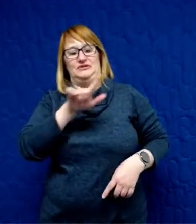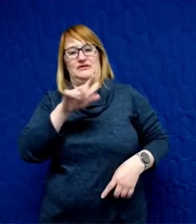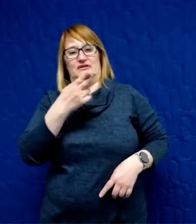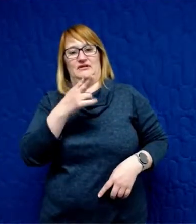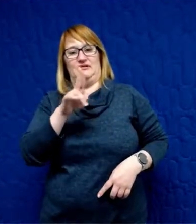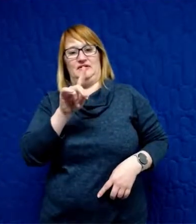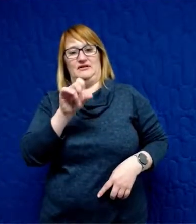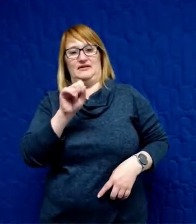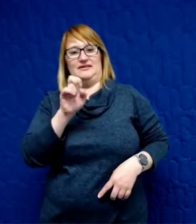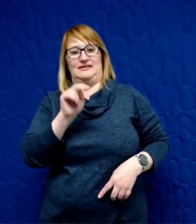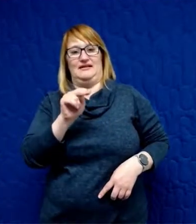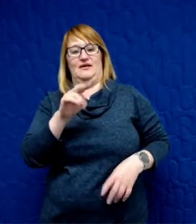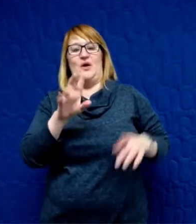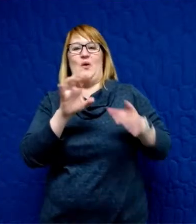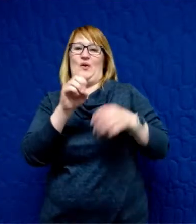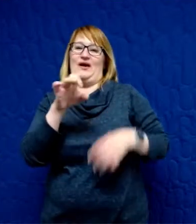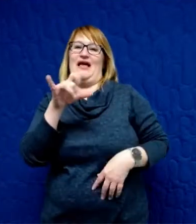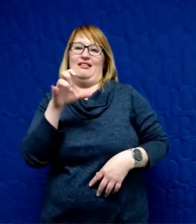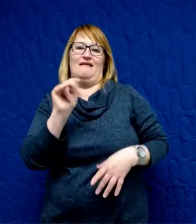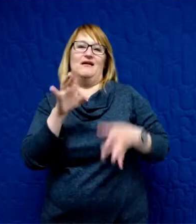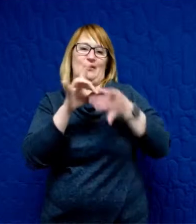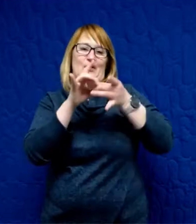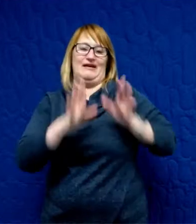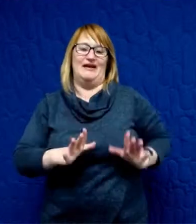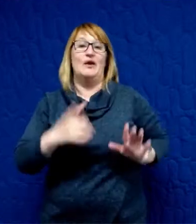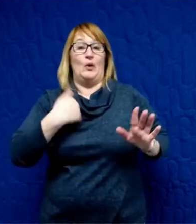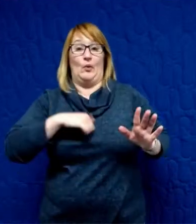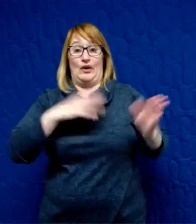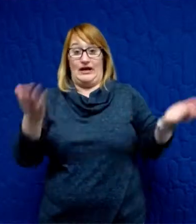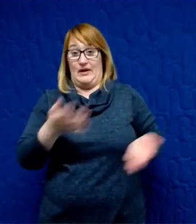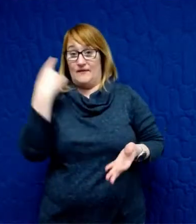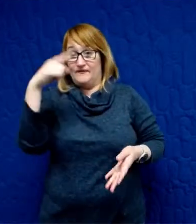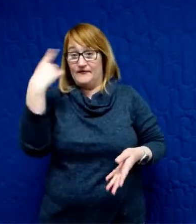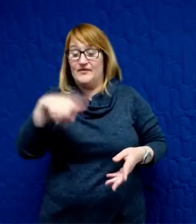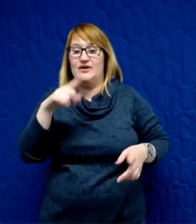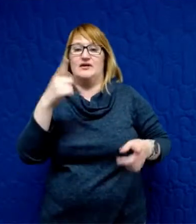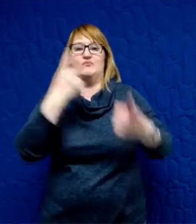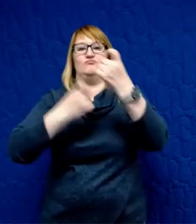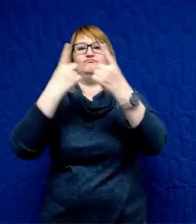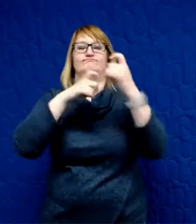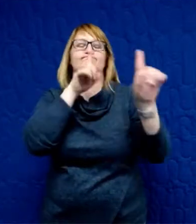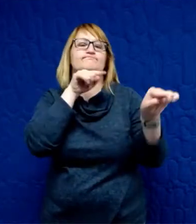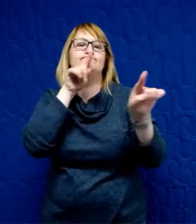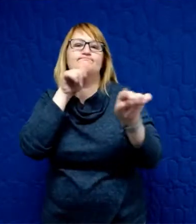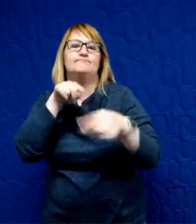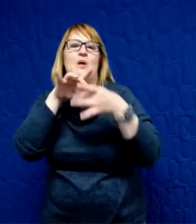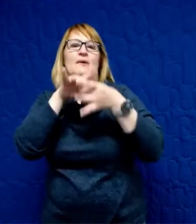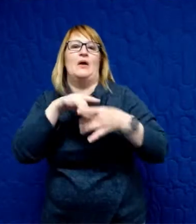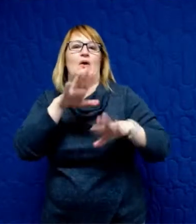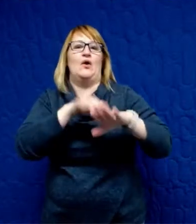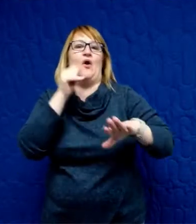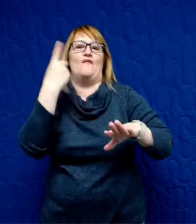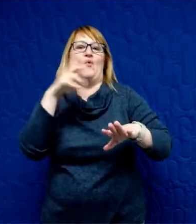coordinators and we're here with you today to answer some questions about the Call for Proposals. So I'm here with two of my colleagues - you guys want to